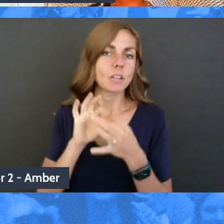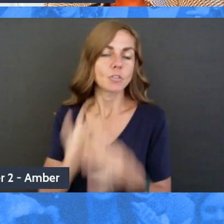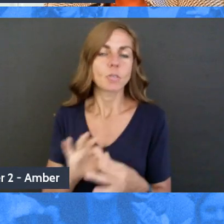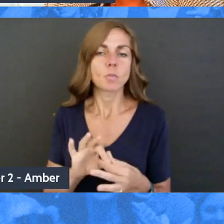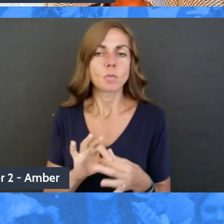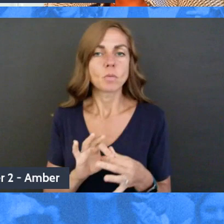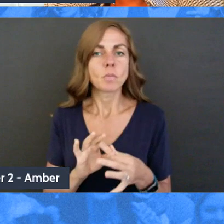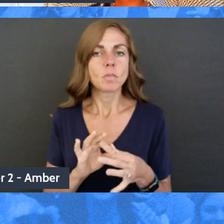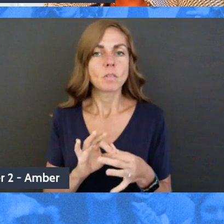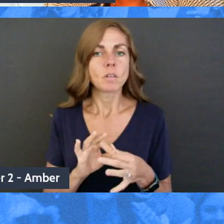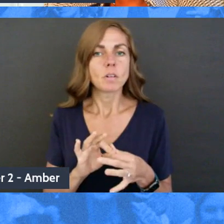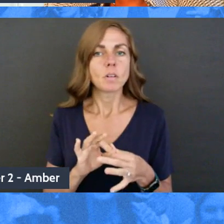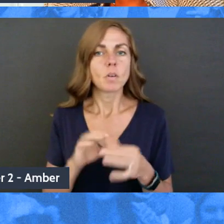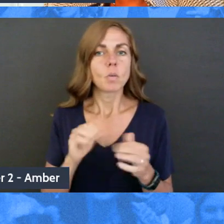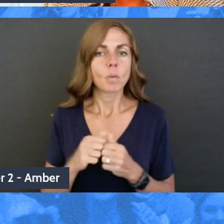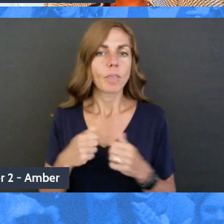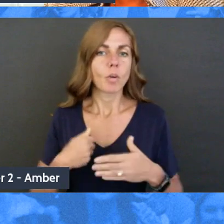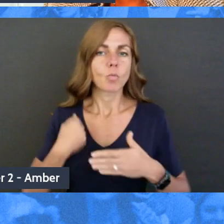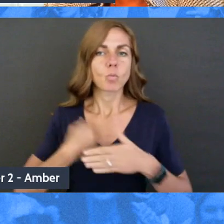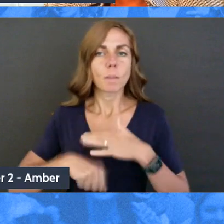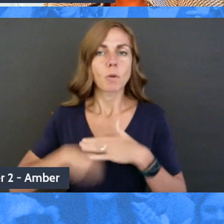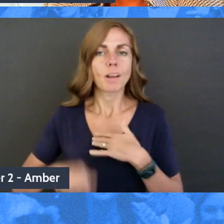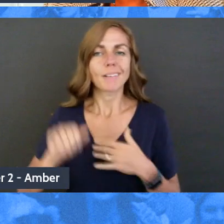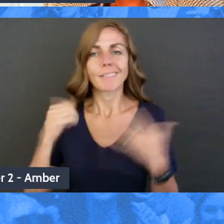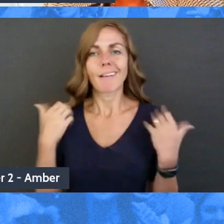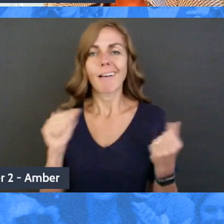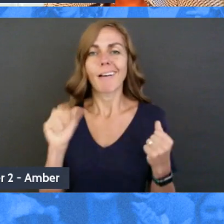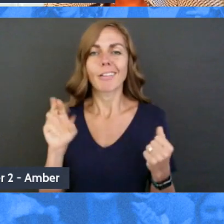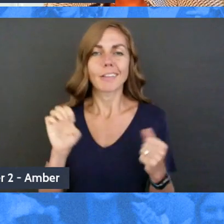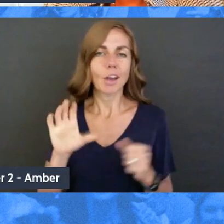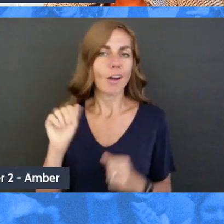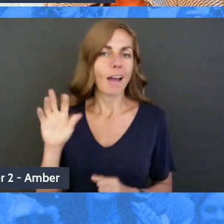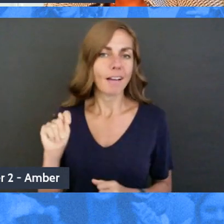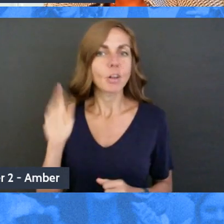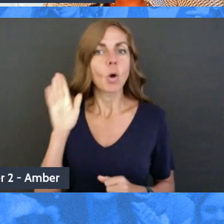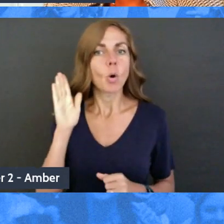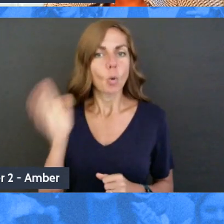basically the reproductive health care act that will restore a lot of what we need,